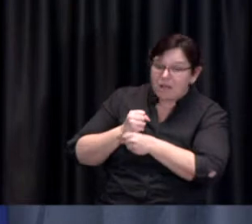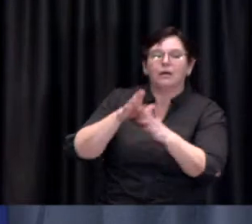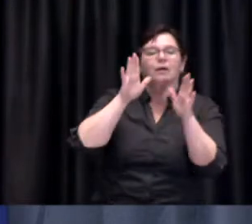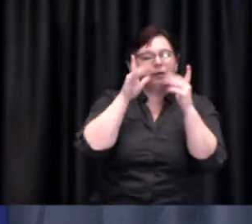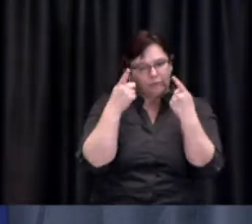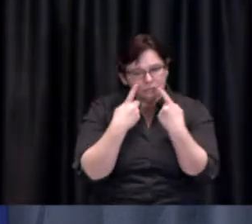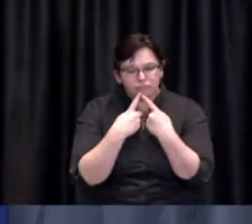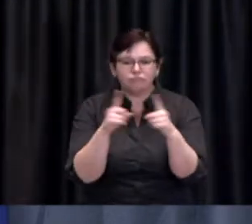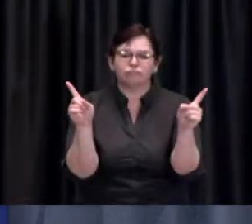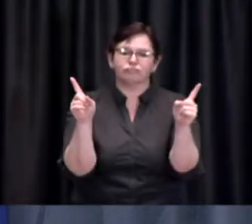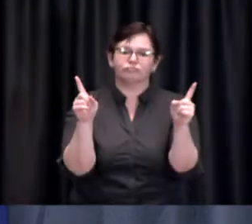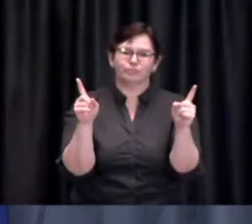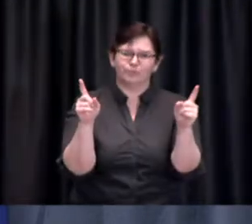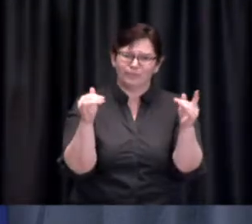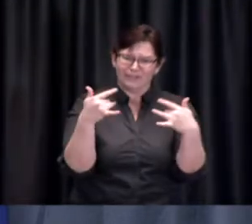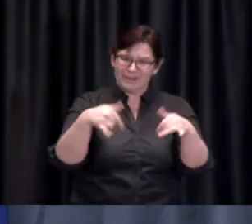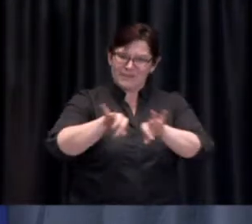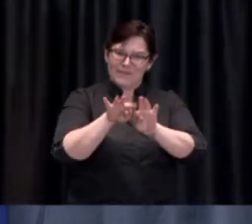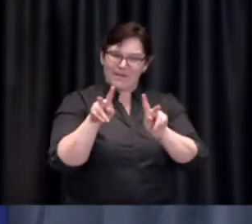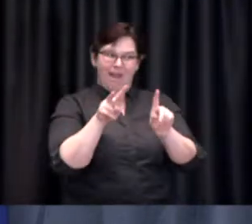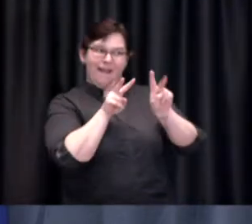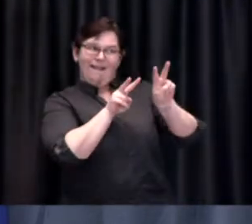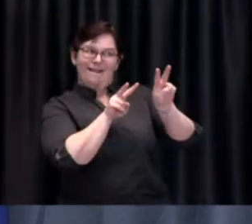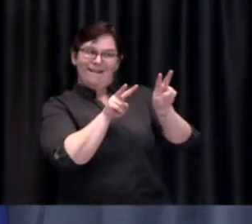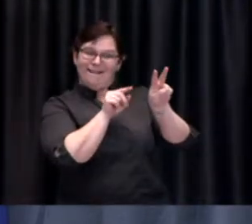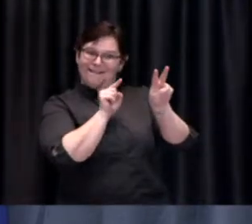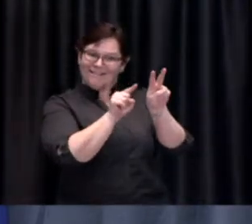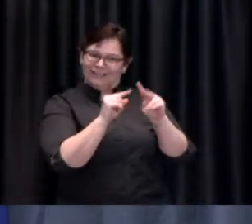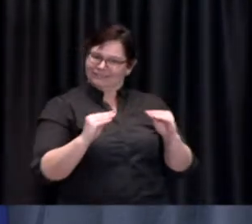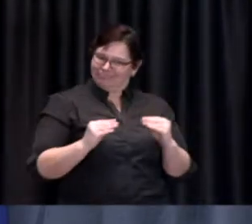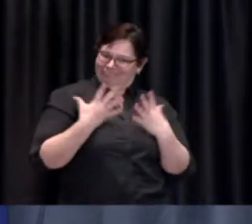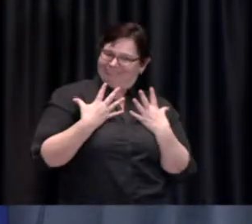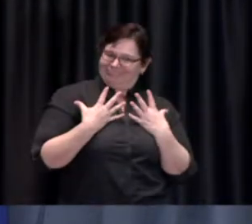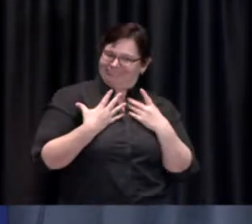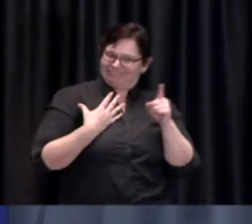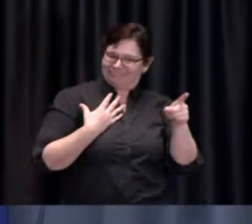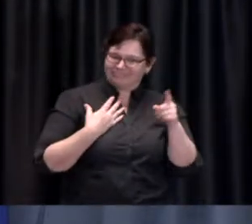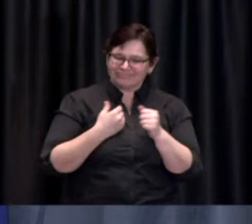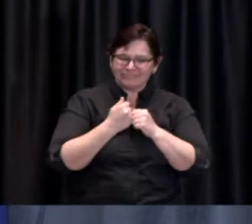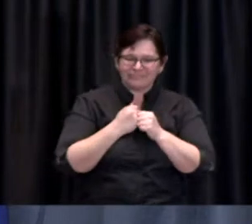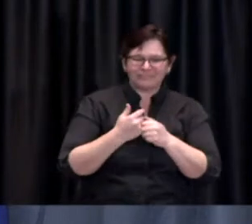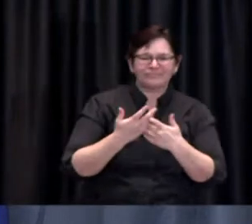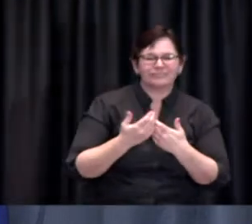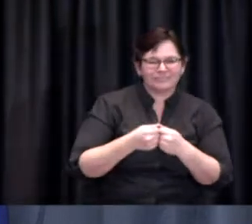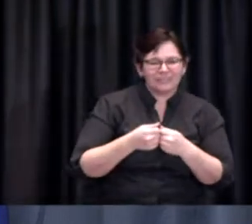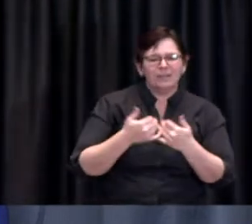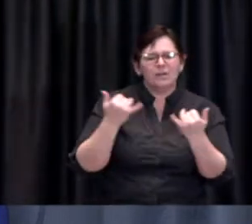And we are working with hospital and community healthcare partners to activate other vaccination channels as directed.